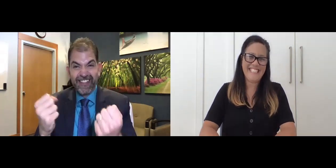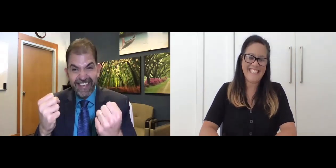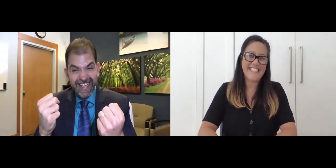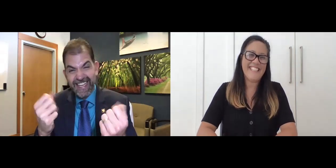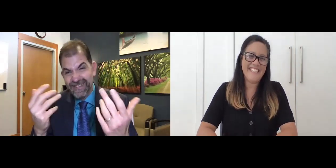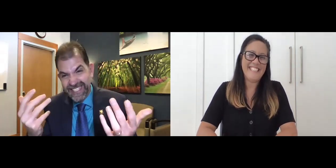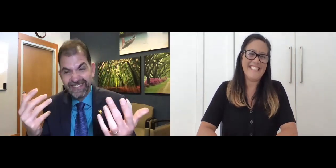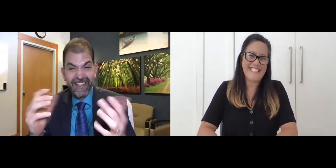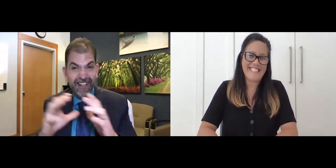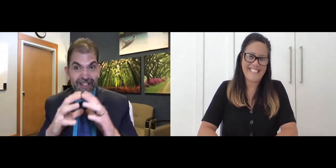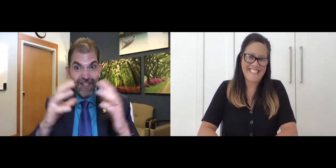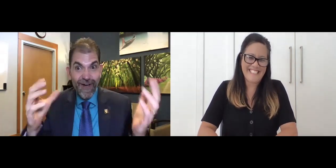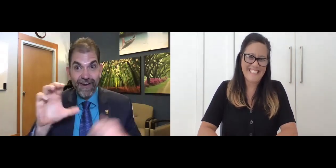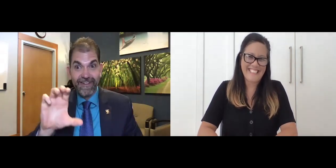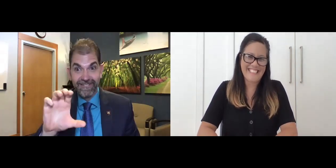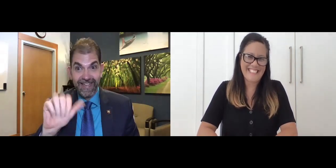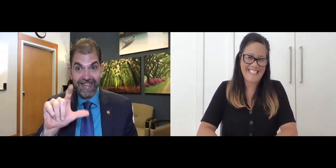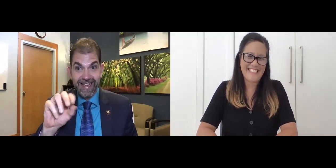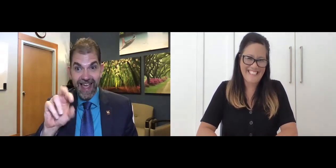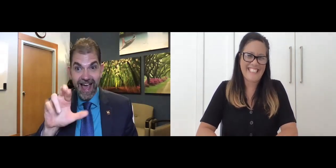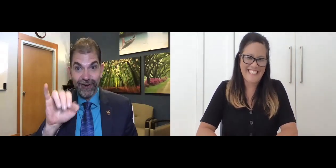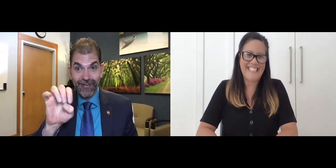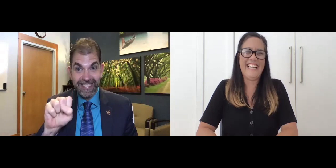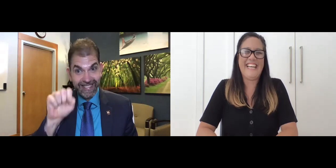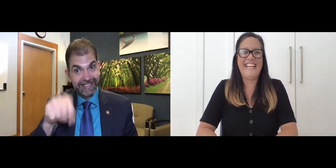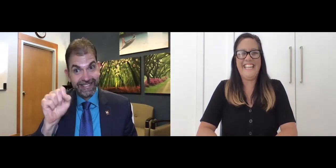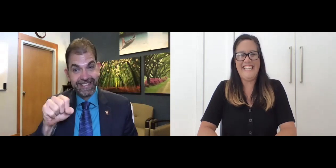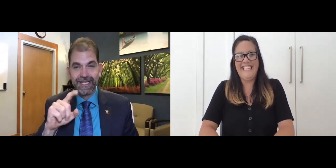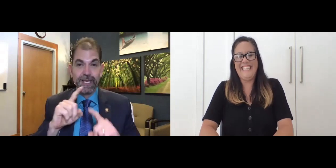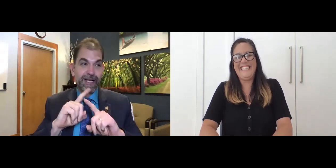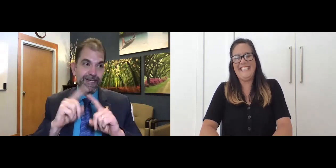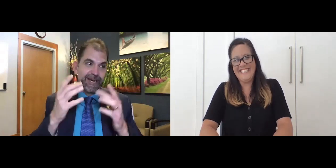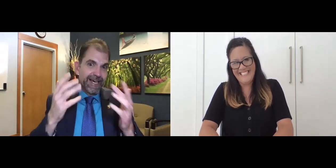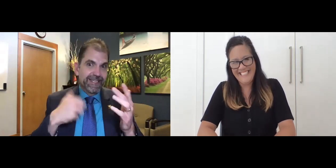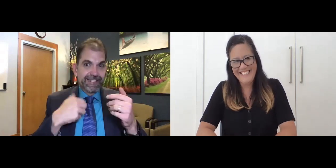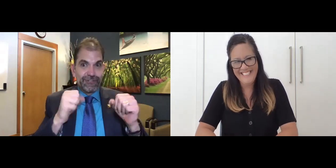which is really funny because it has a lot of calories.